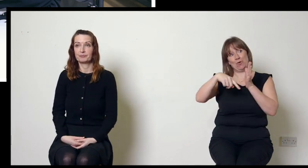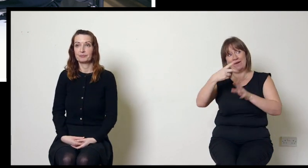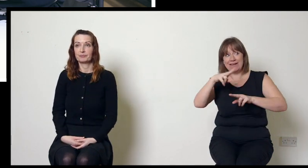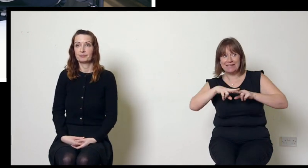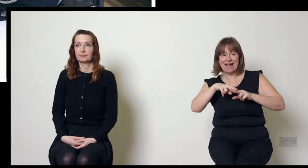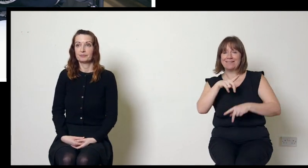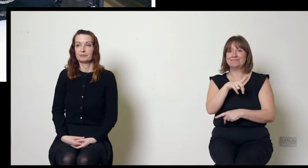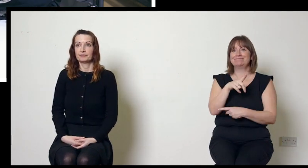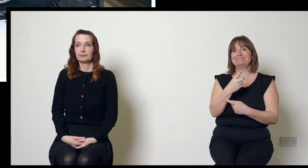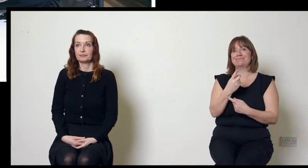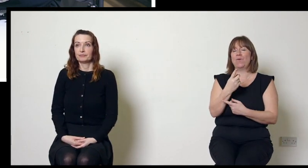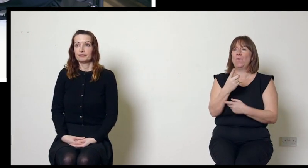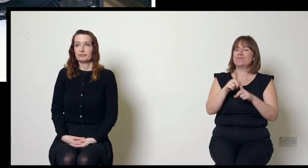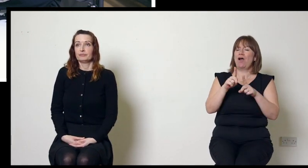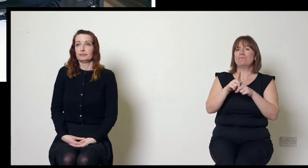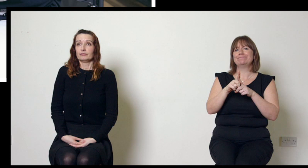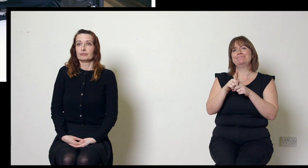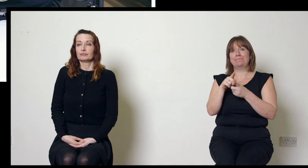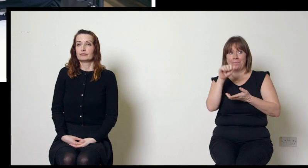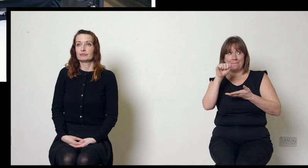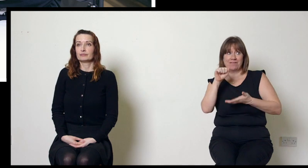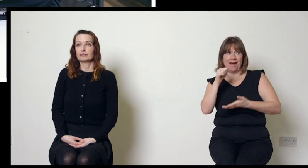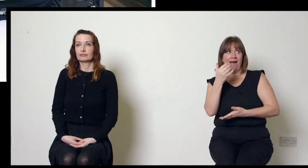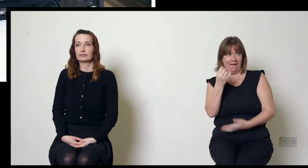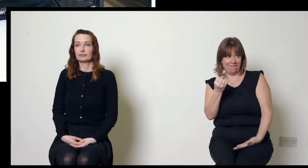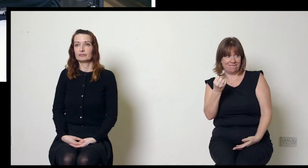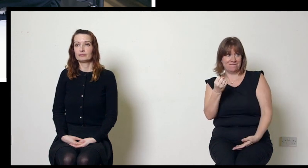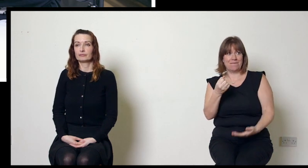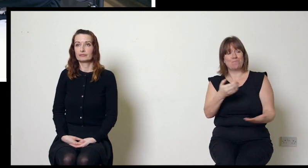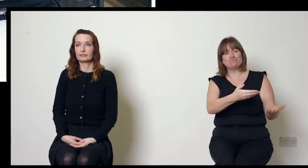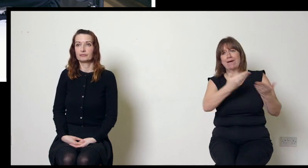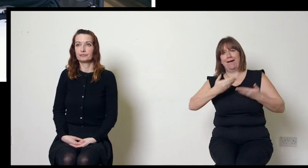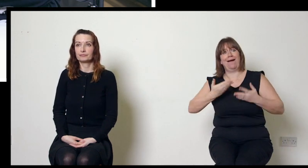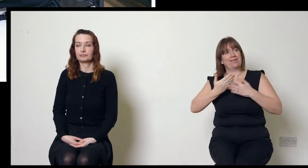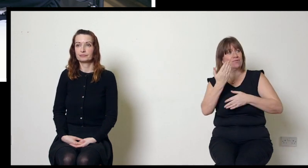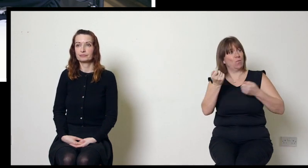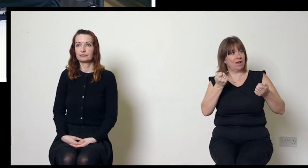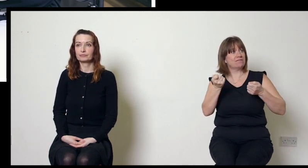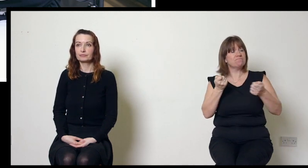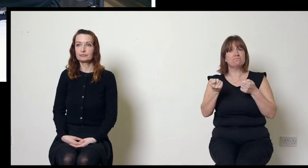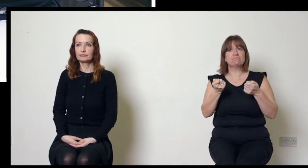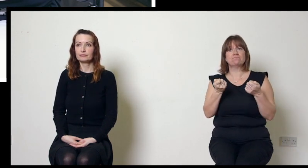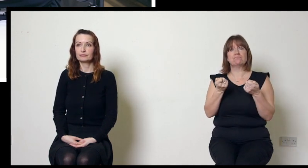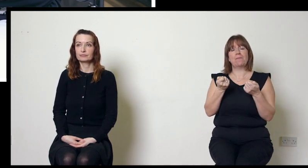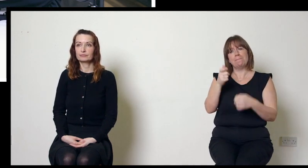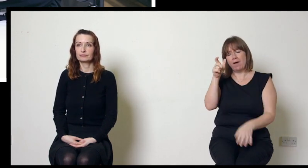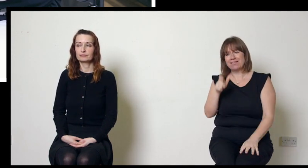It's also to work if you can, if there's ever any money at all, bring in an access coordinator somebody, he can really help you,